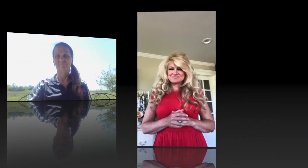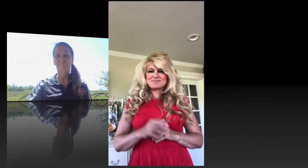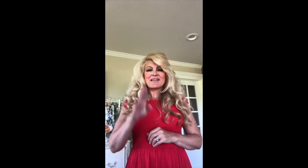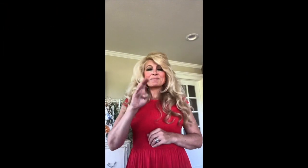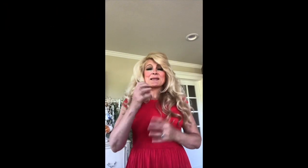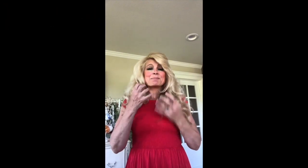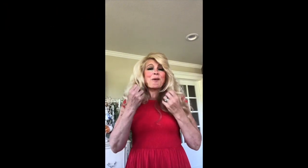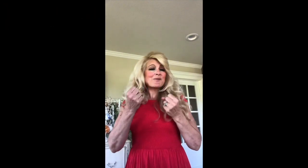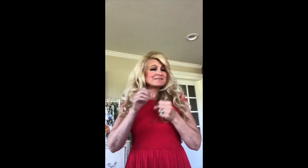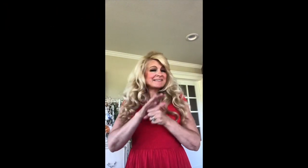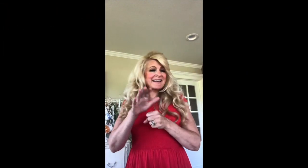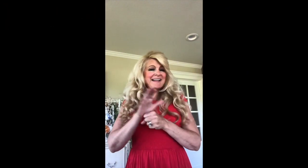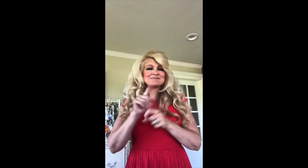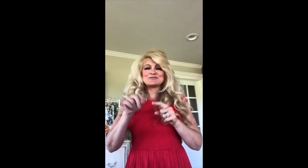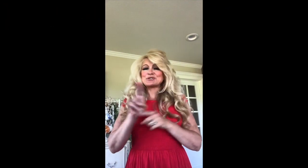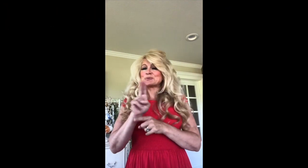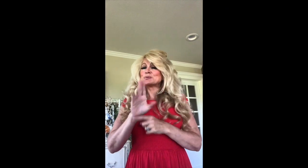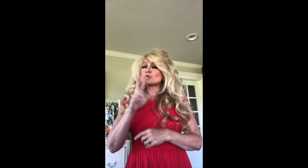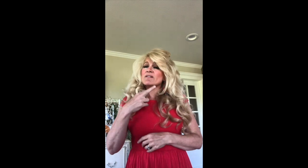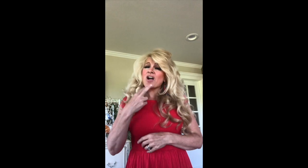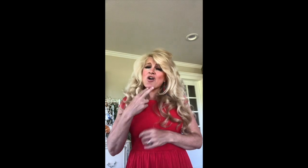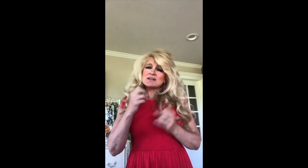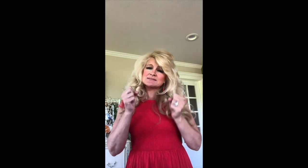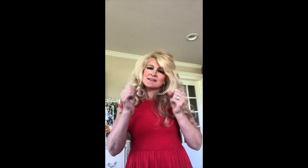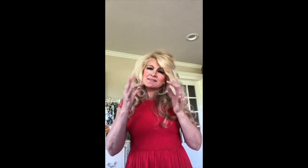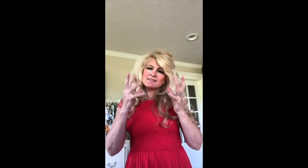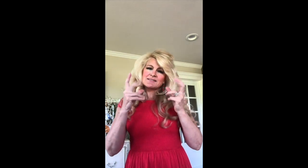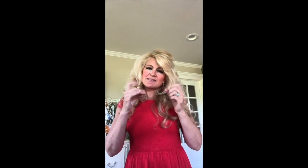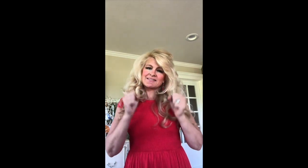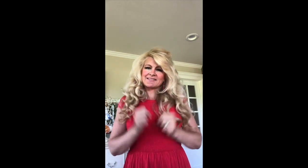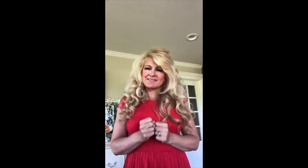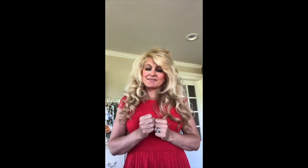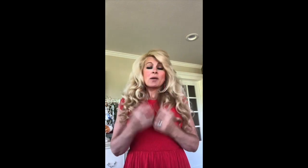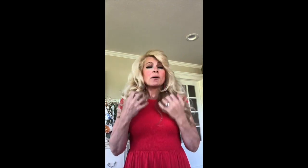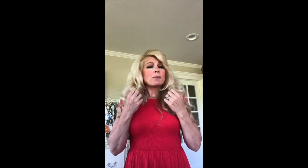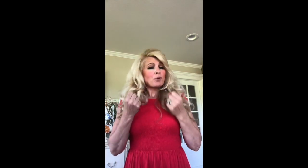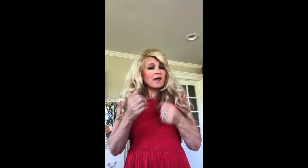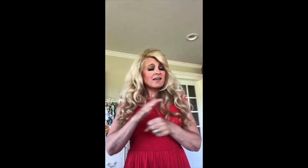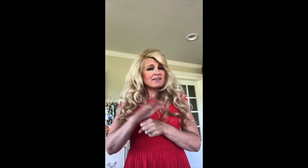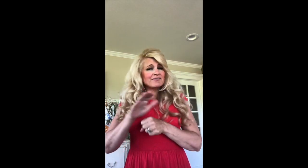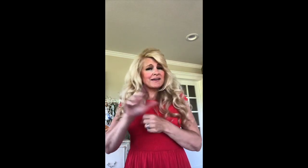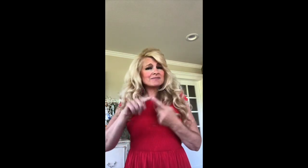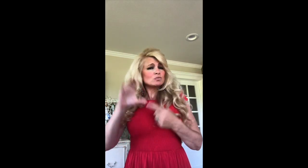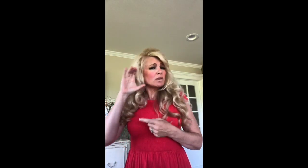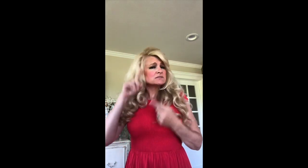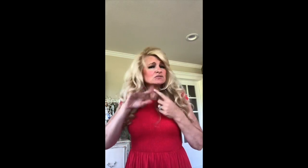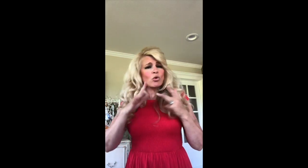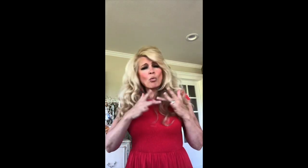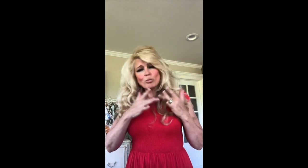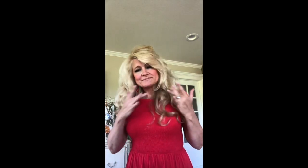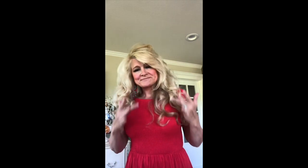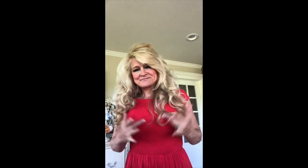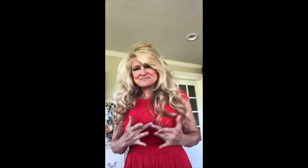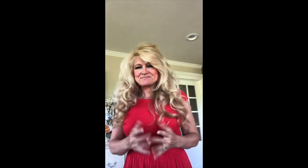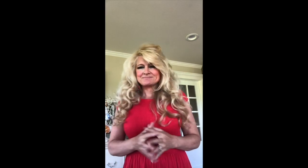Be bold enough to use your voice - or hands, brave enough to listen to your heart, and